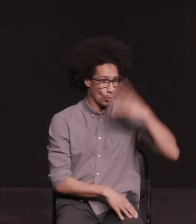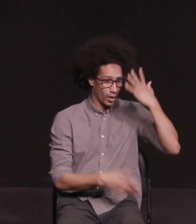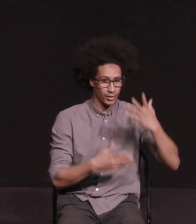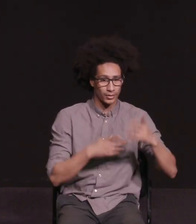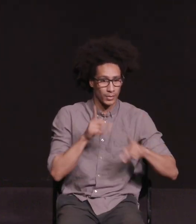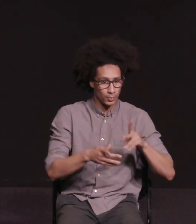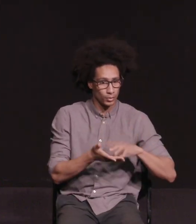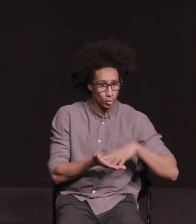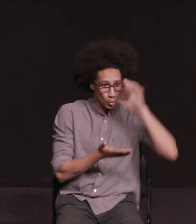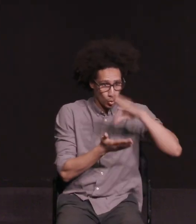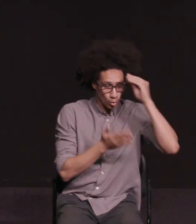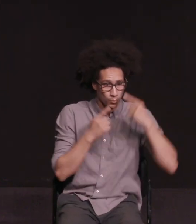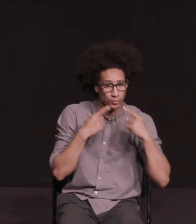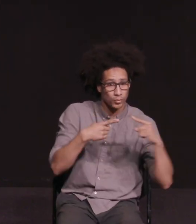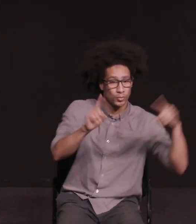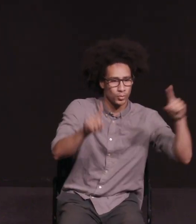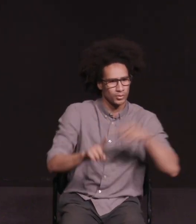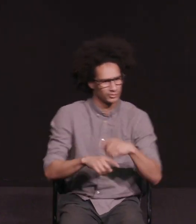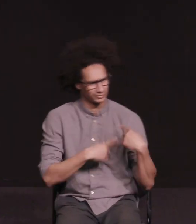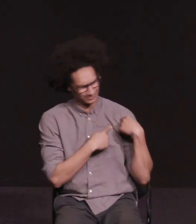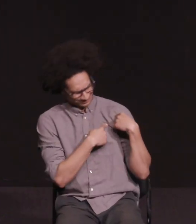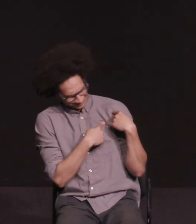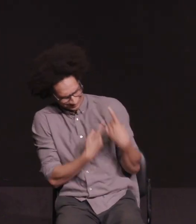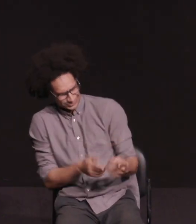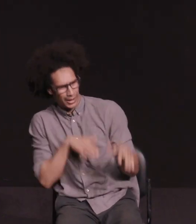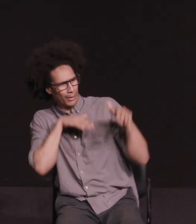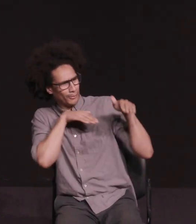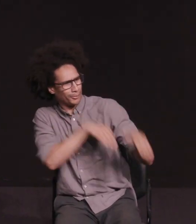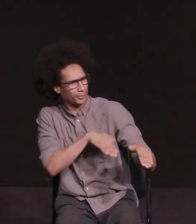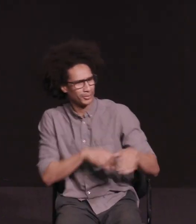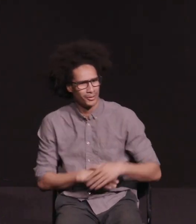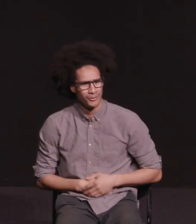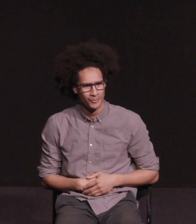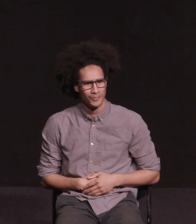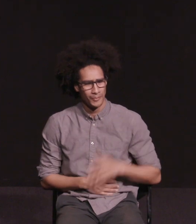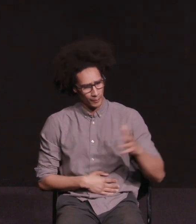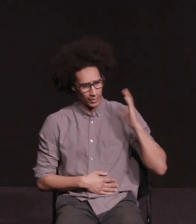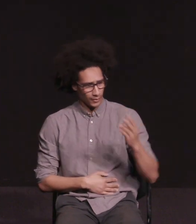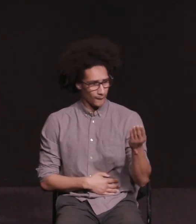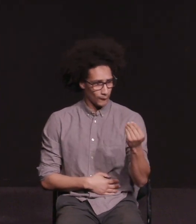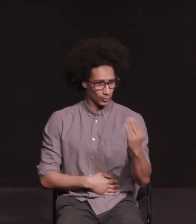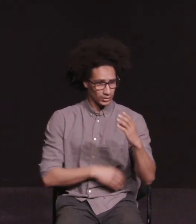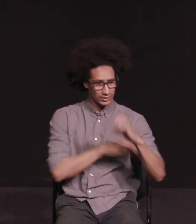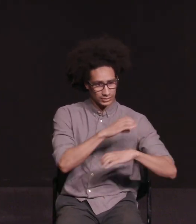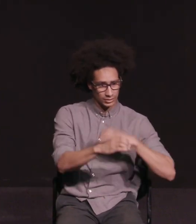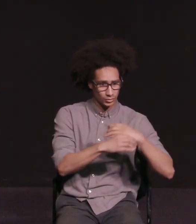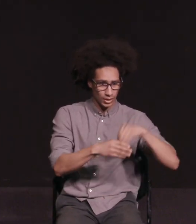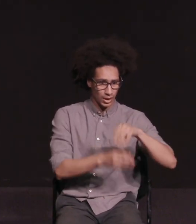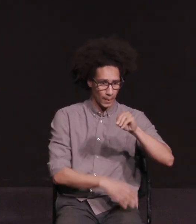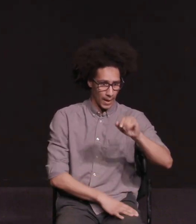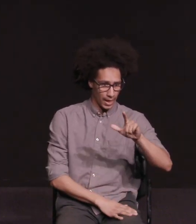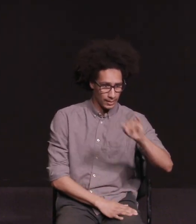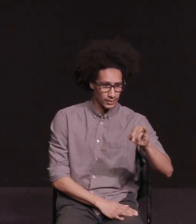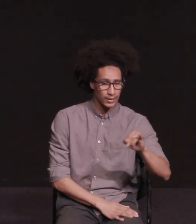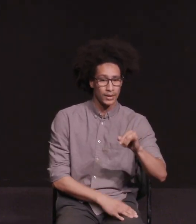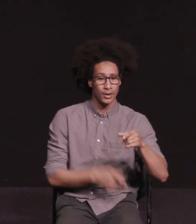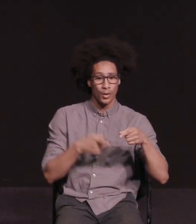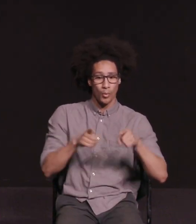A major library and written manuscripts date back to the 14th century in Mali, while the literacy rate in England was